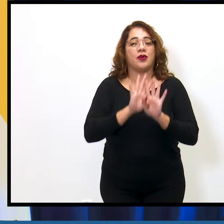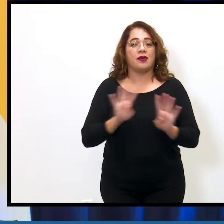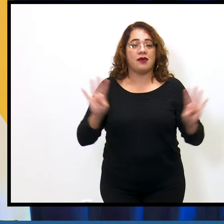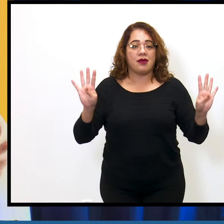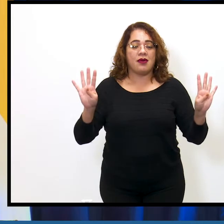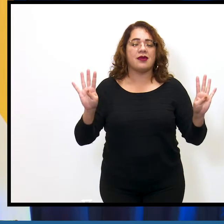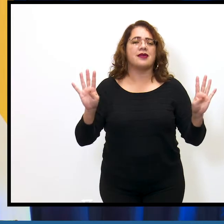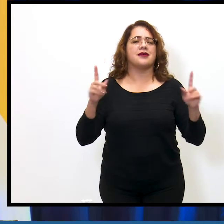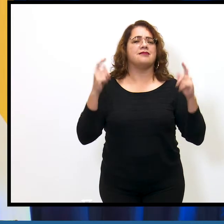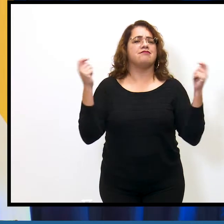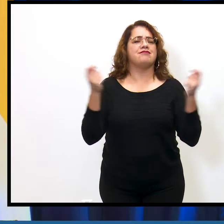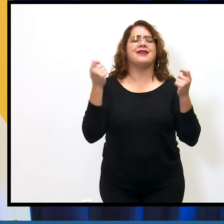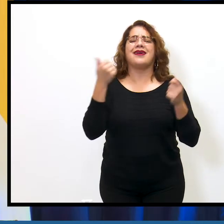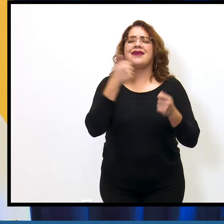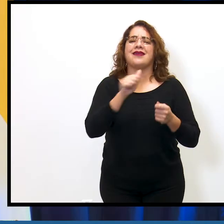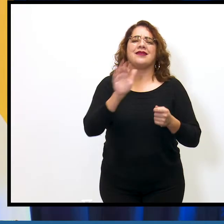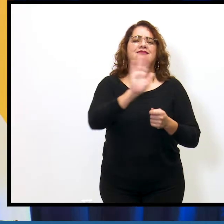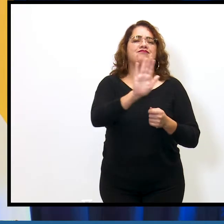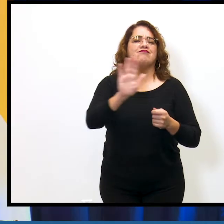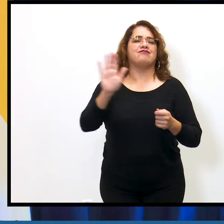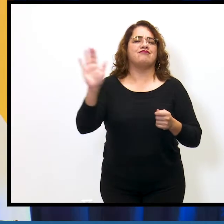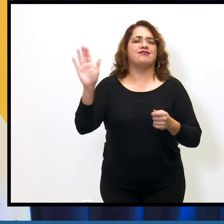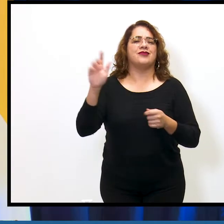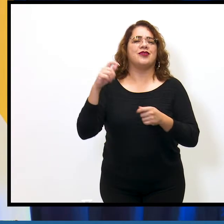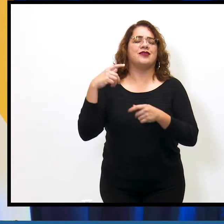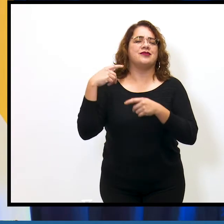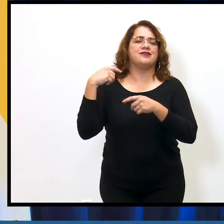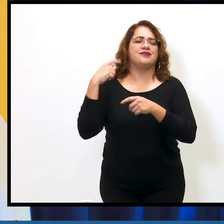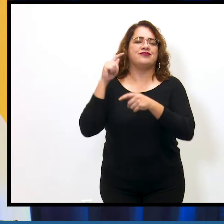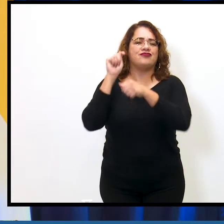any celebration that we have during this time. I just want to wish everyone the absolute best.